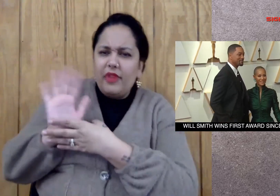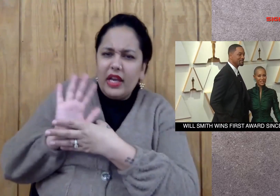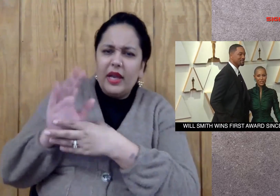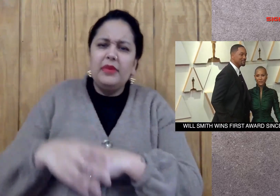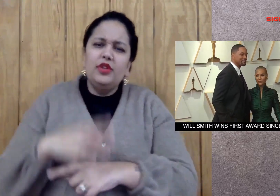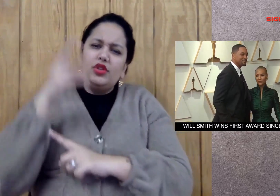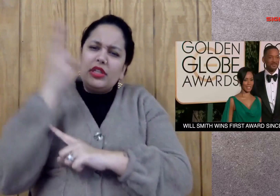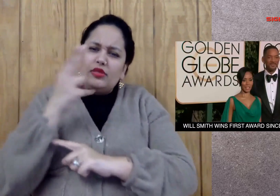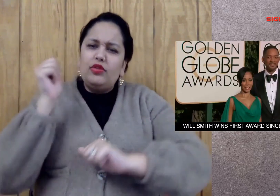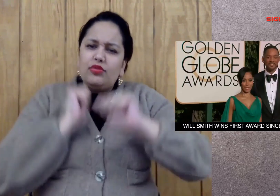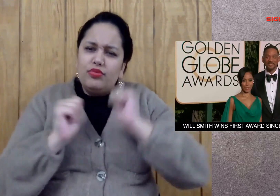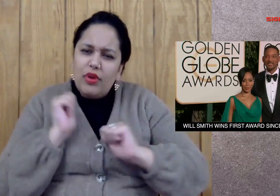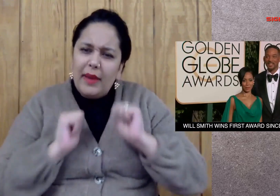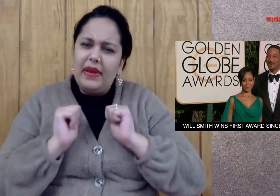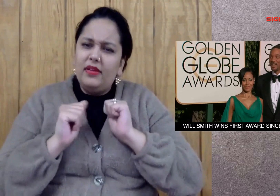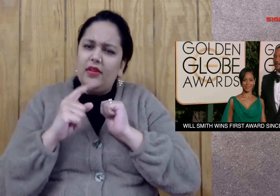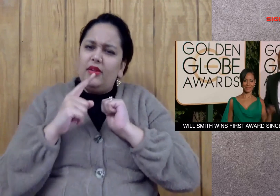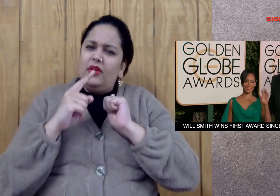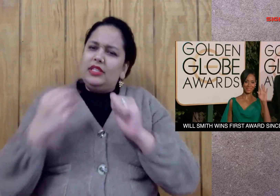He also produced the movie.